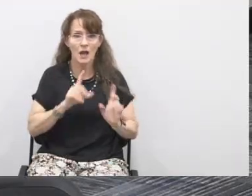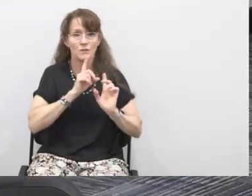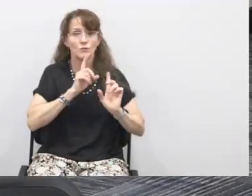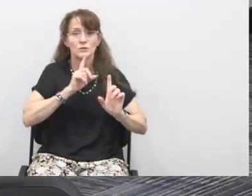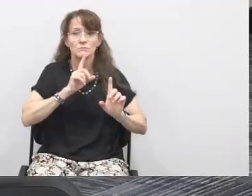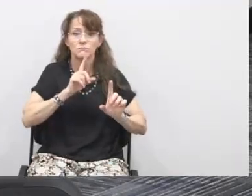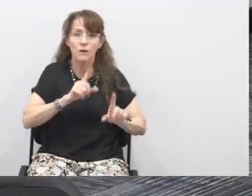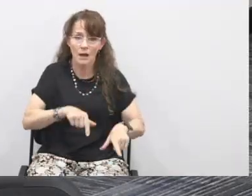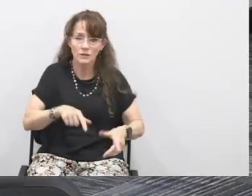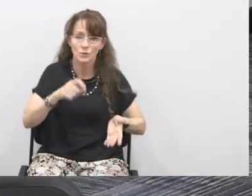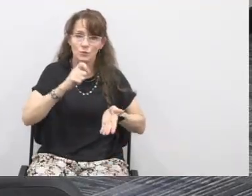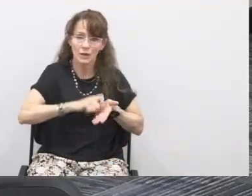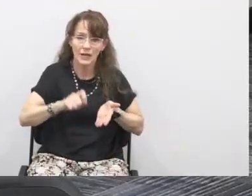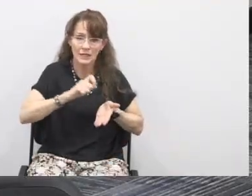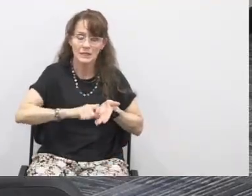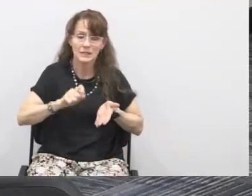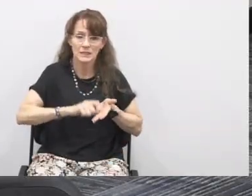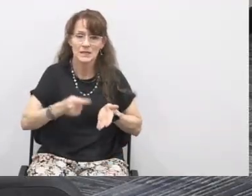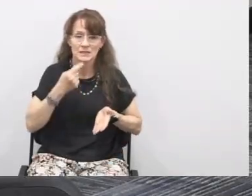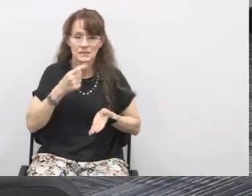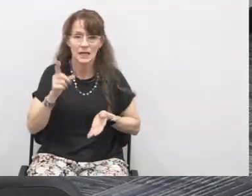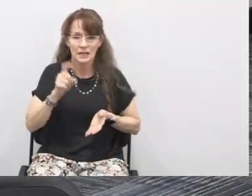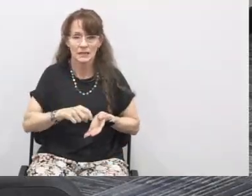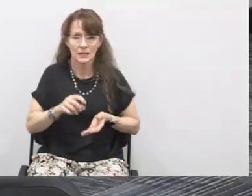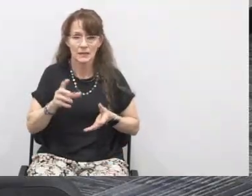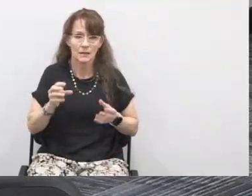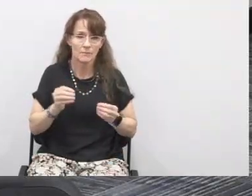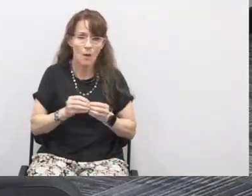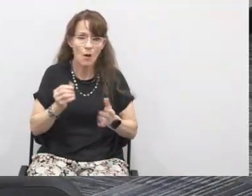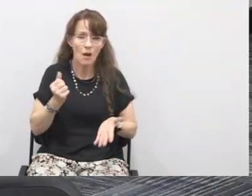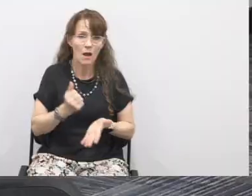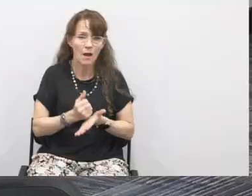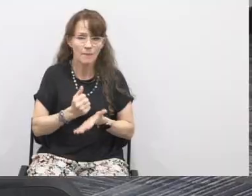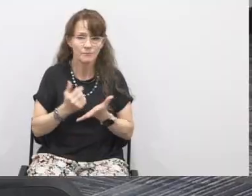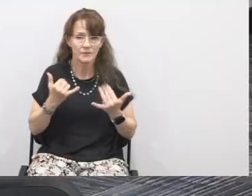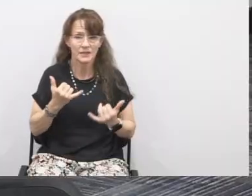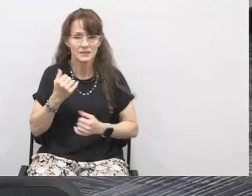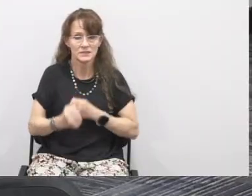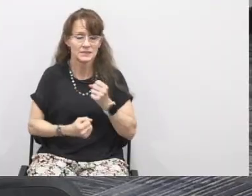written responses of students saying they needed additional help. This year when we took it,